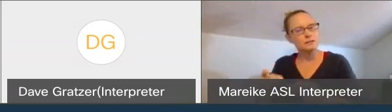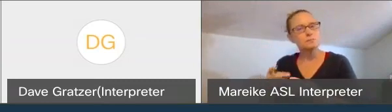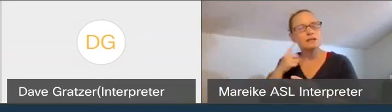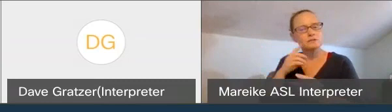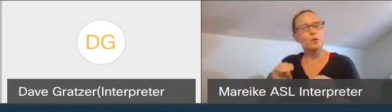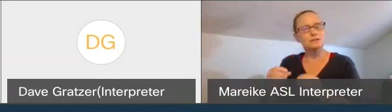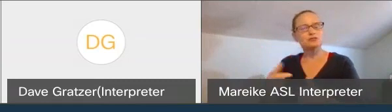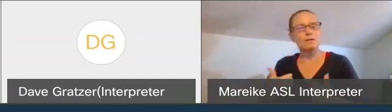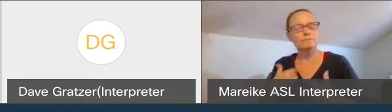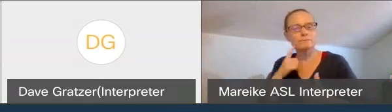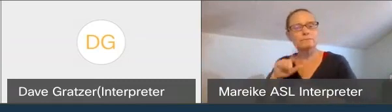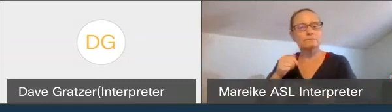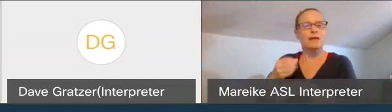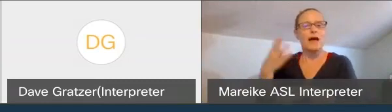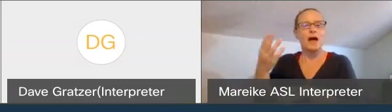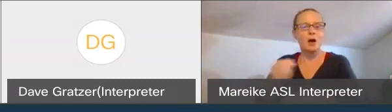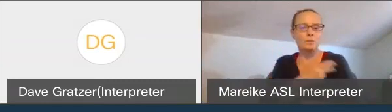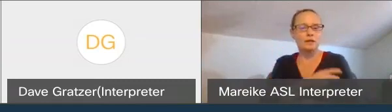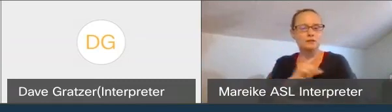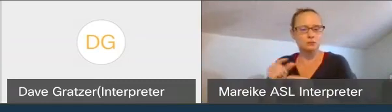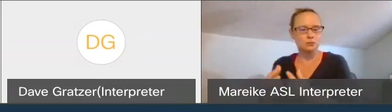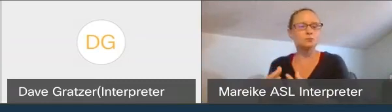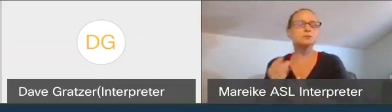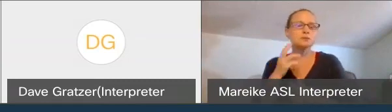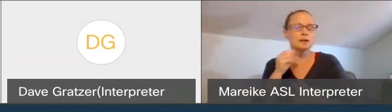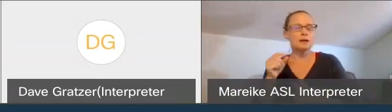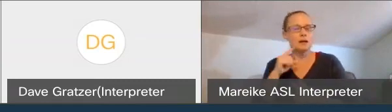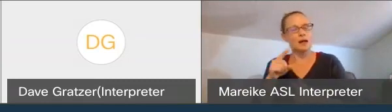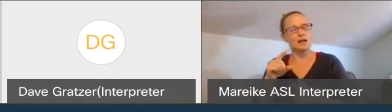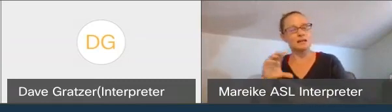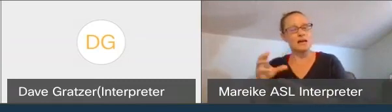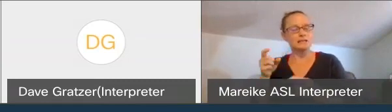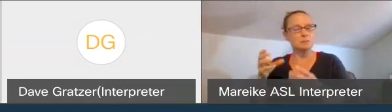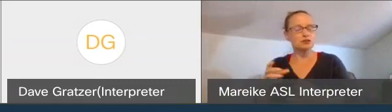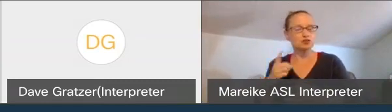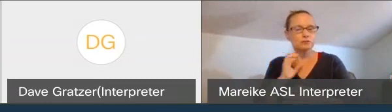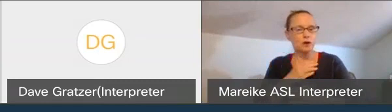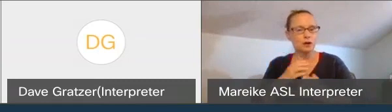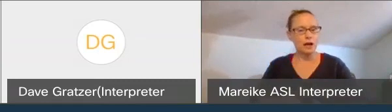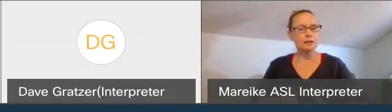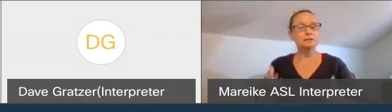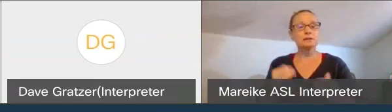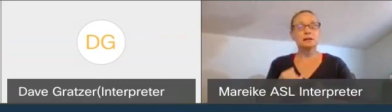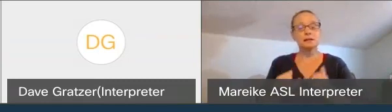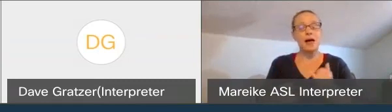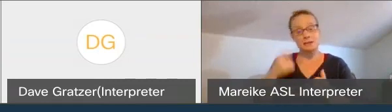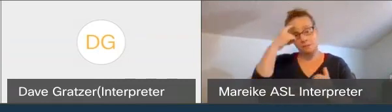uh, outpatient groups. They provide payees and case managers as well for our clients. And lastly the Mental Health Center is an organization